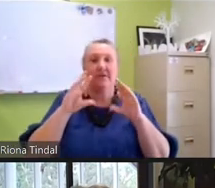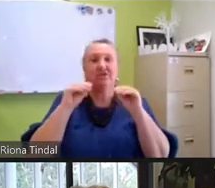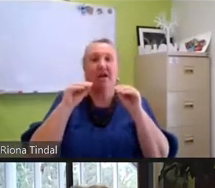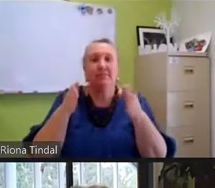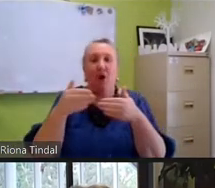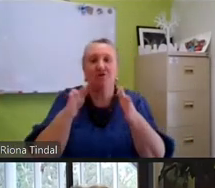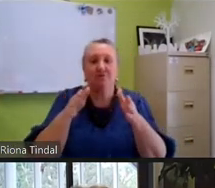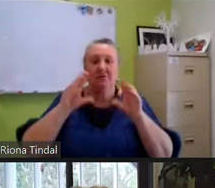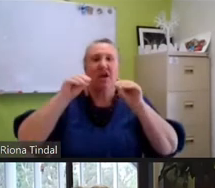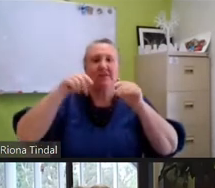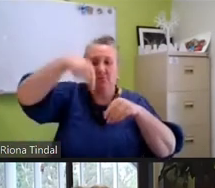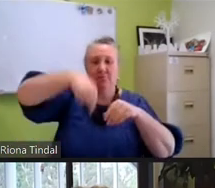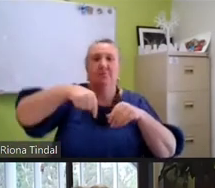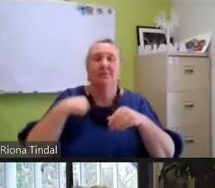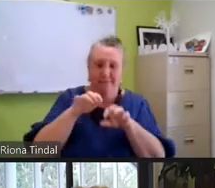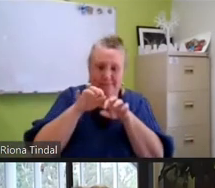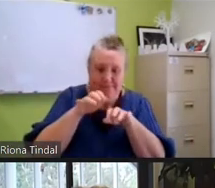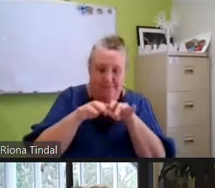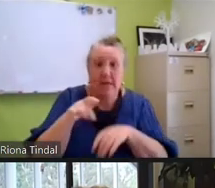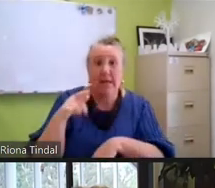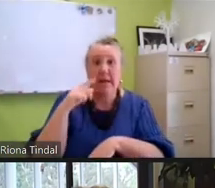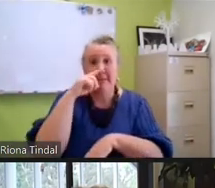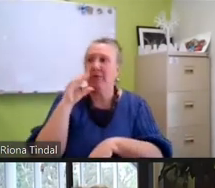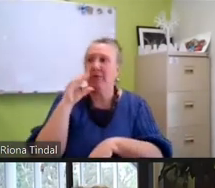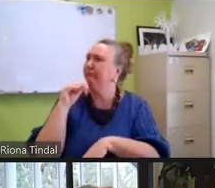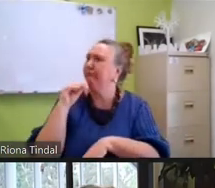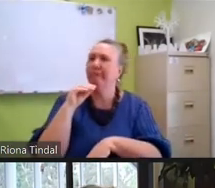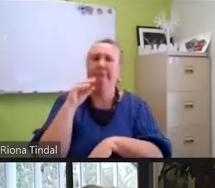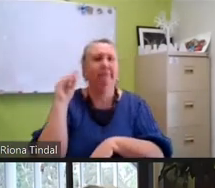reading I'm doing to answer it? There's also the chat box. You could type into the chat box,